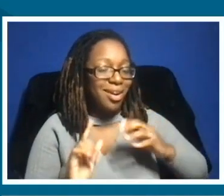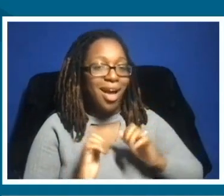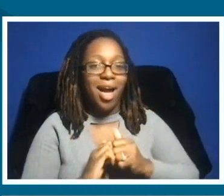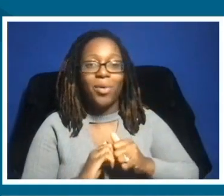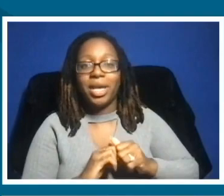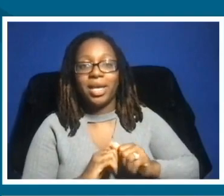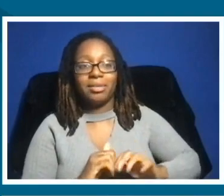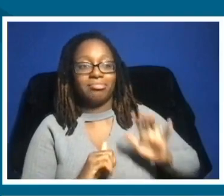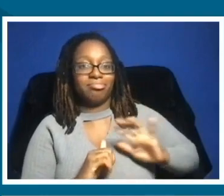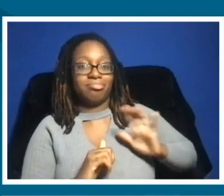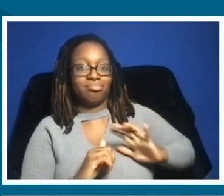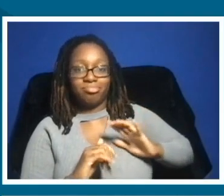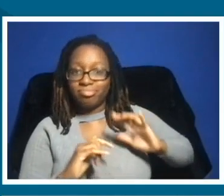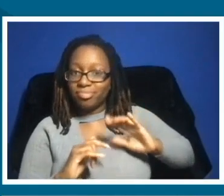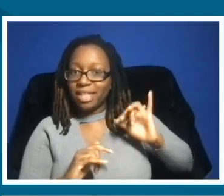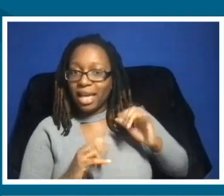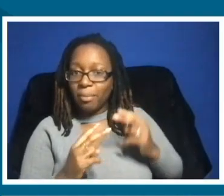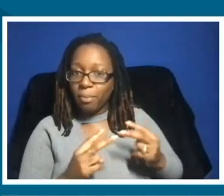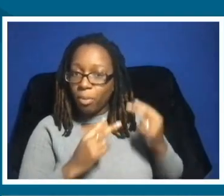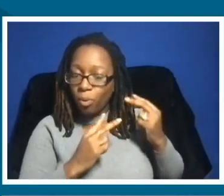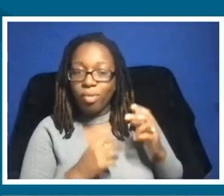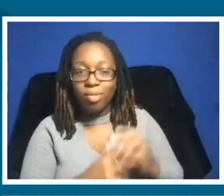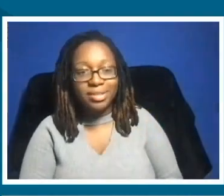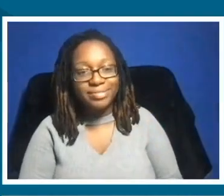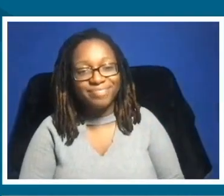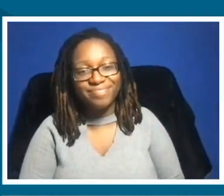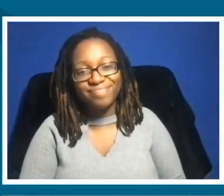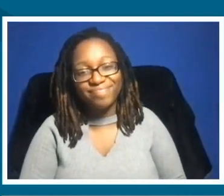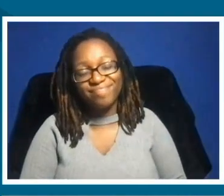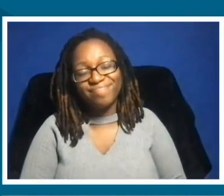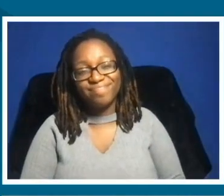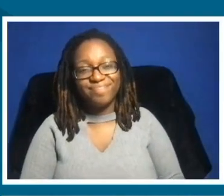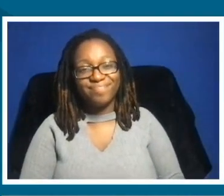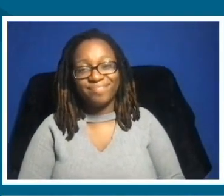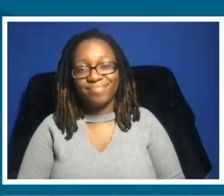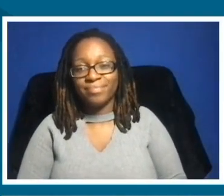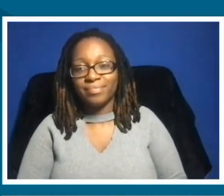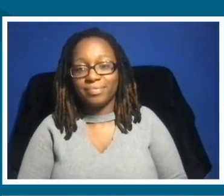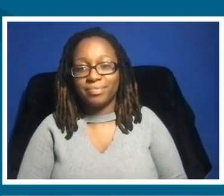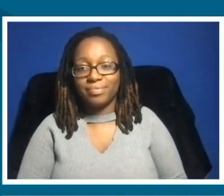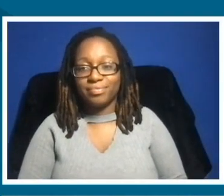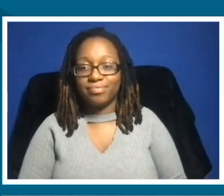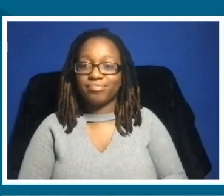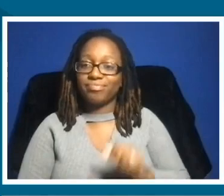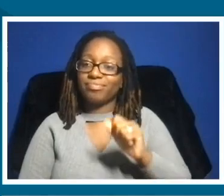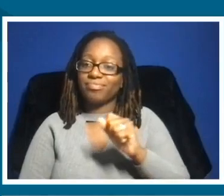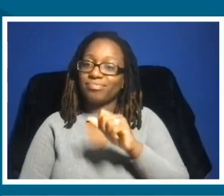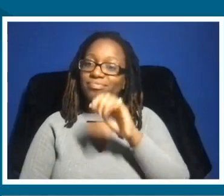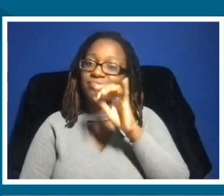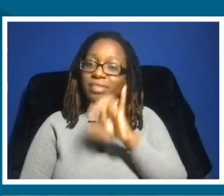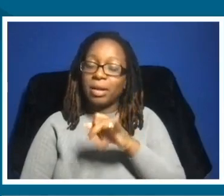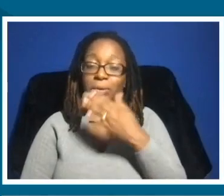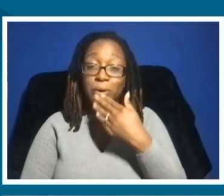memorial that we were standing by it's another example yeah that was a that was a good one i